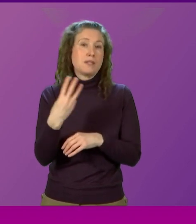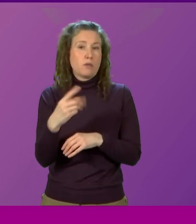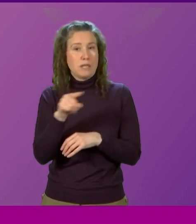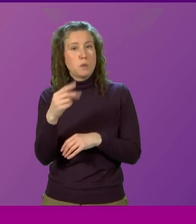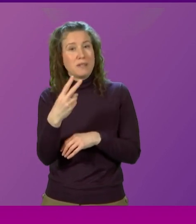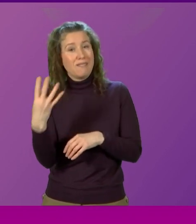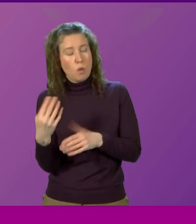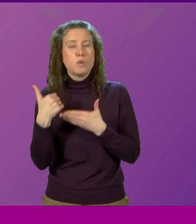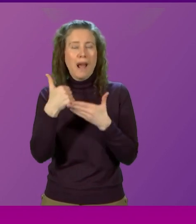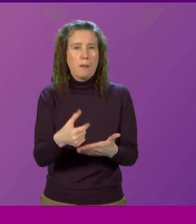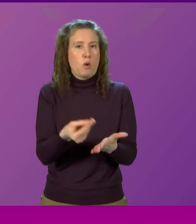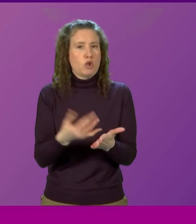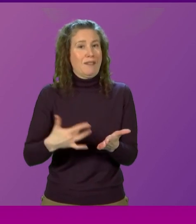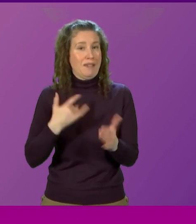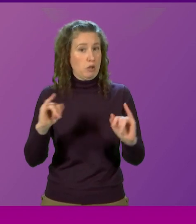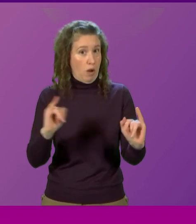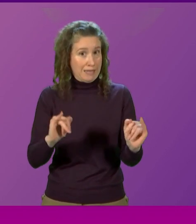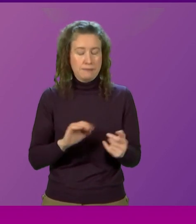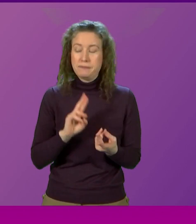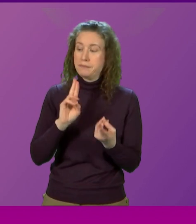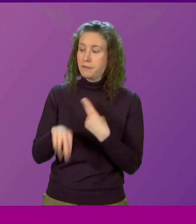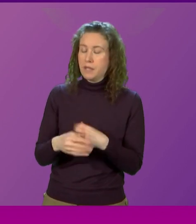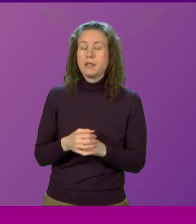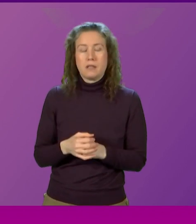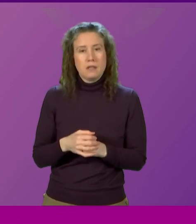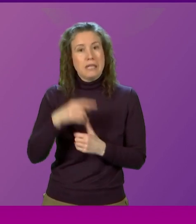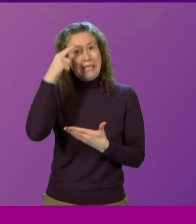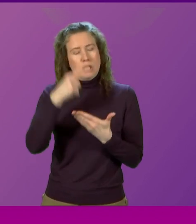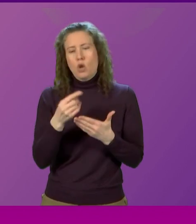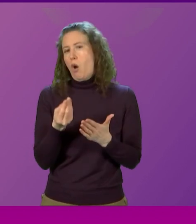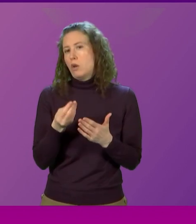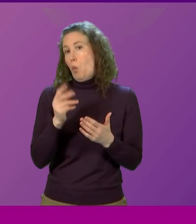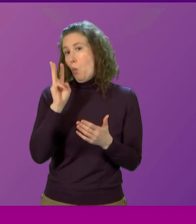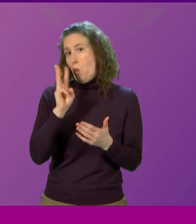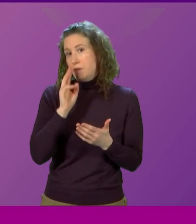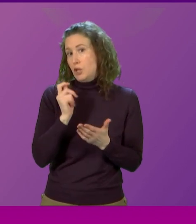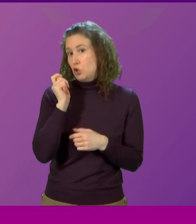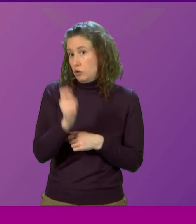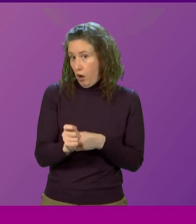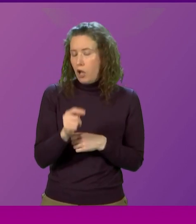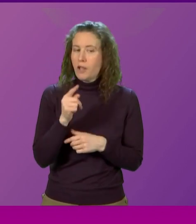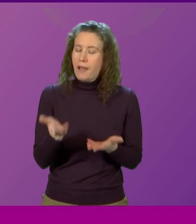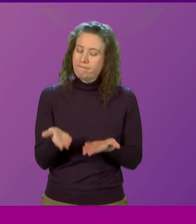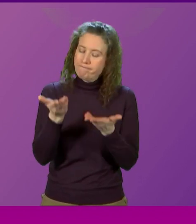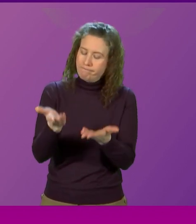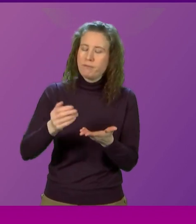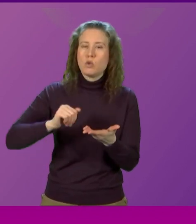of living crisis. Decisions on the levels of water charges are matters for Scottish Water’s board, and